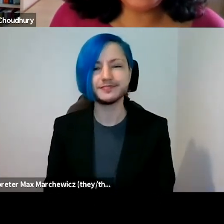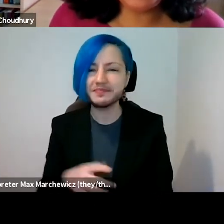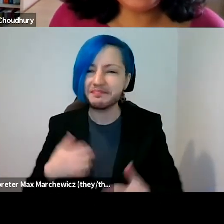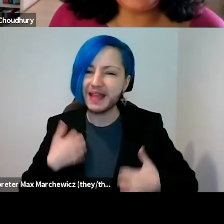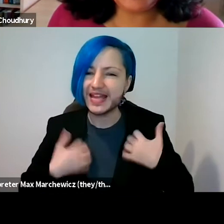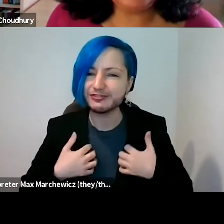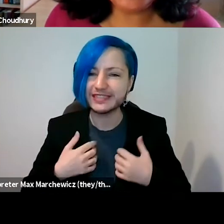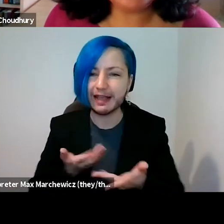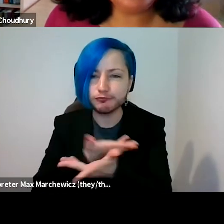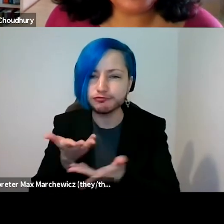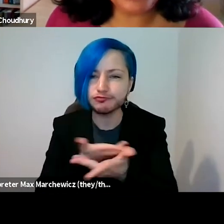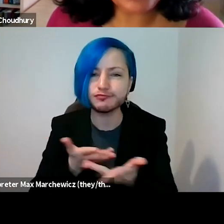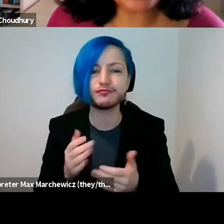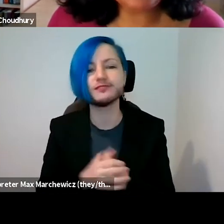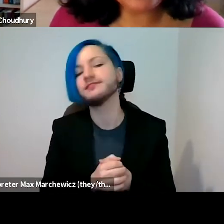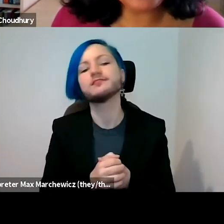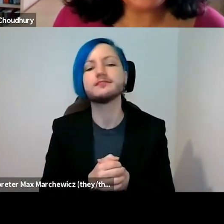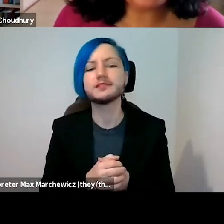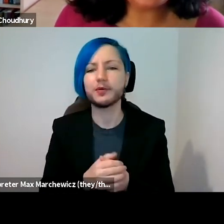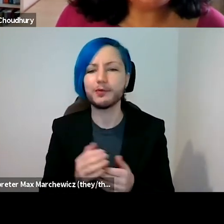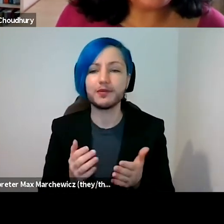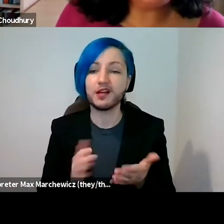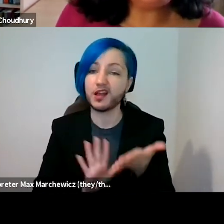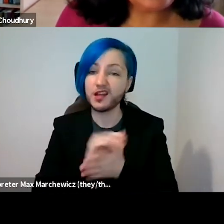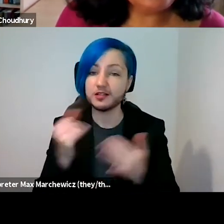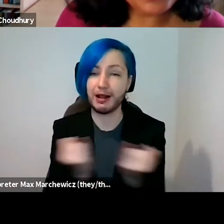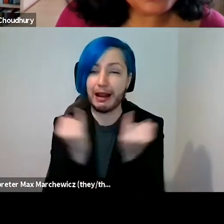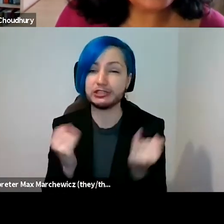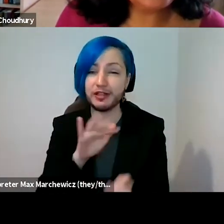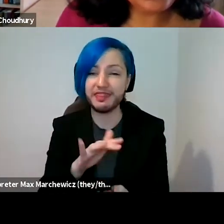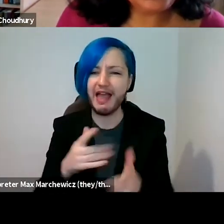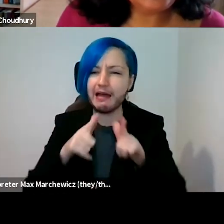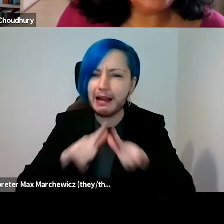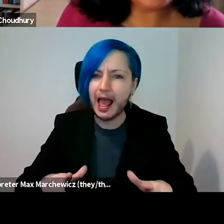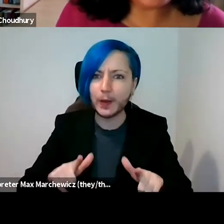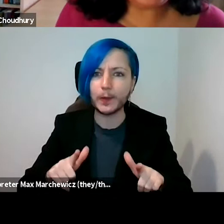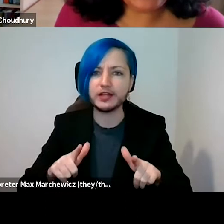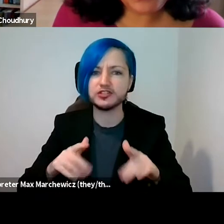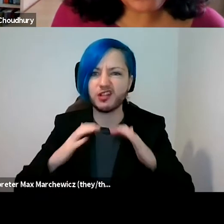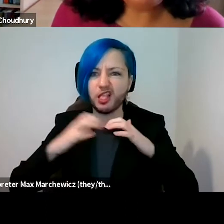There is clearly an image of clash of cultures, and the failure of language in the scene is key.